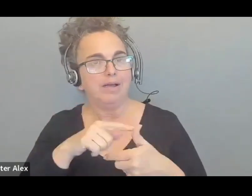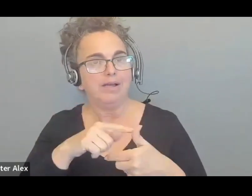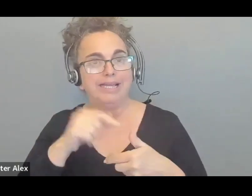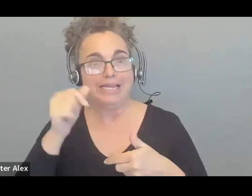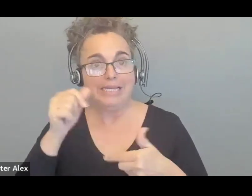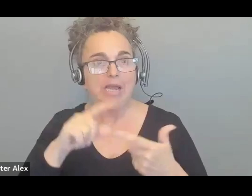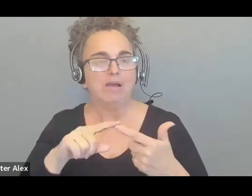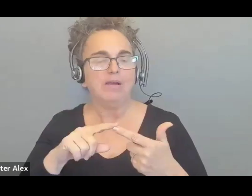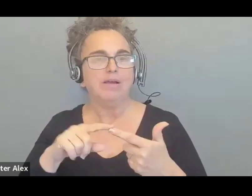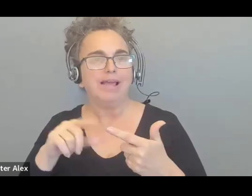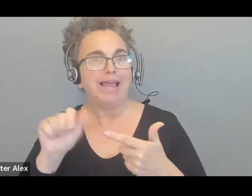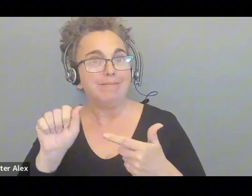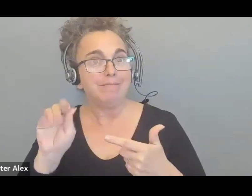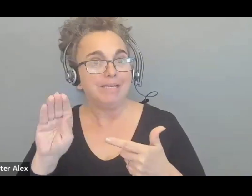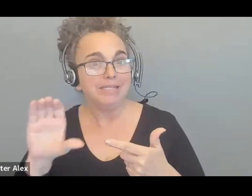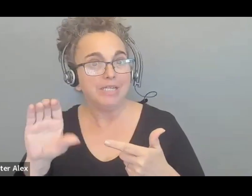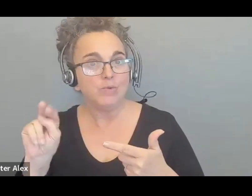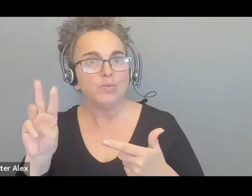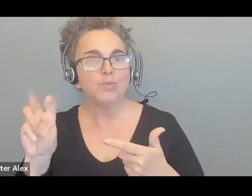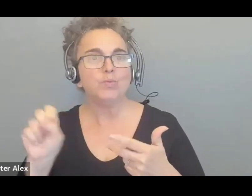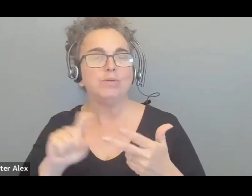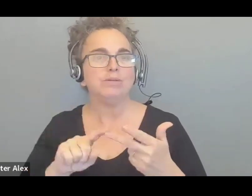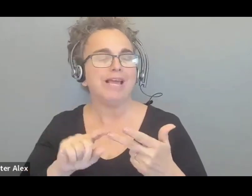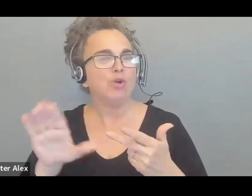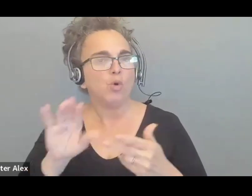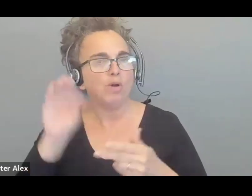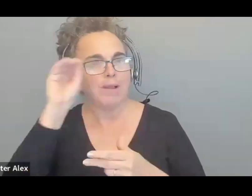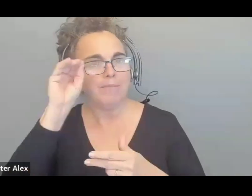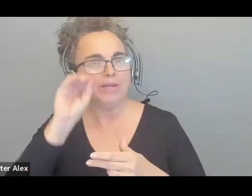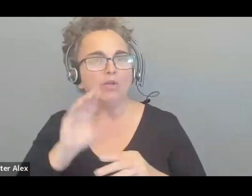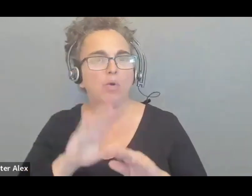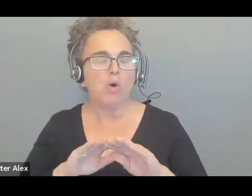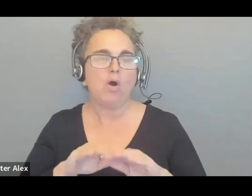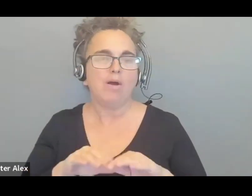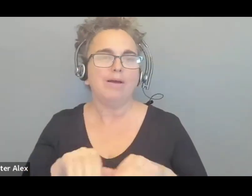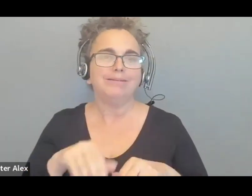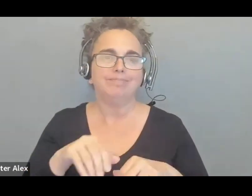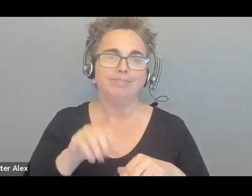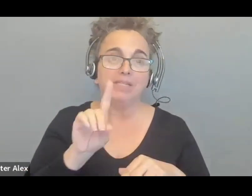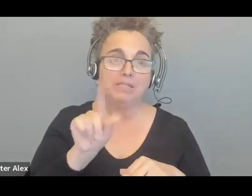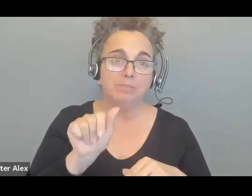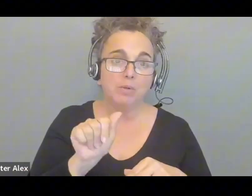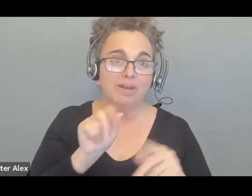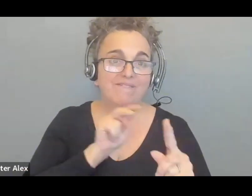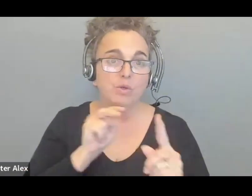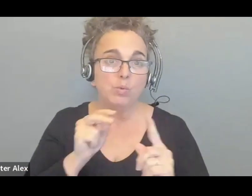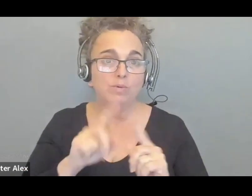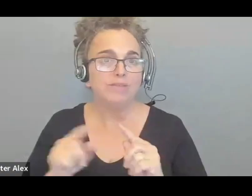and Tech Times for her views on disability inclusion in tech. You can follow her on Instagram where she shares accessibility, tidbits